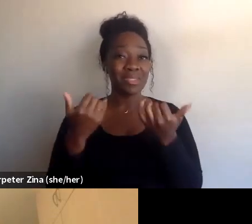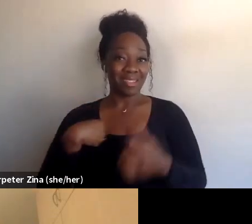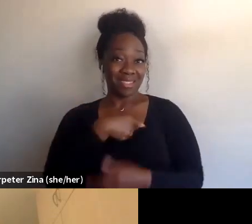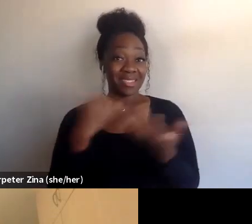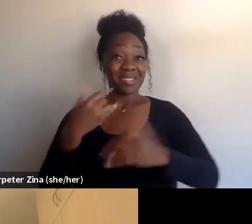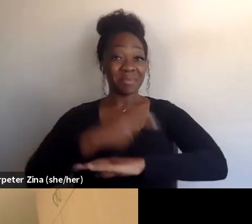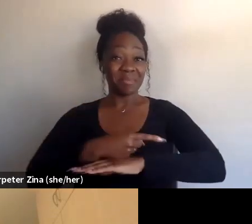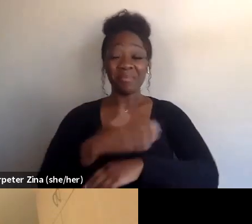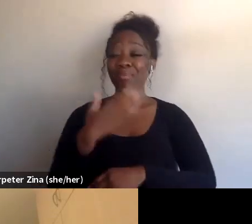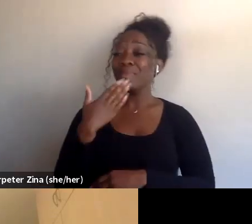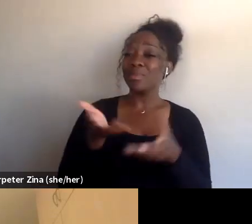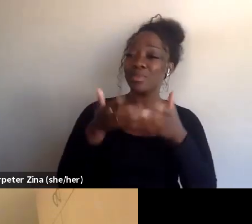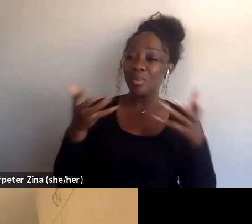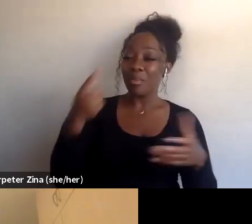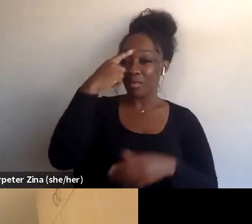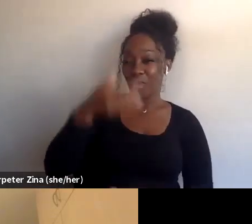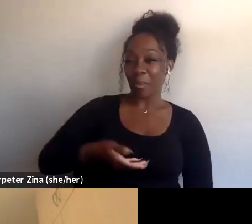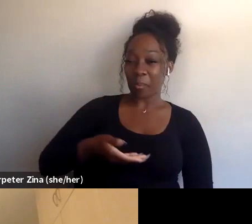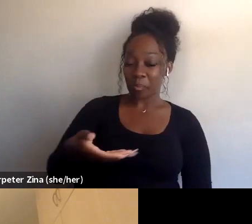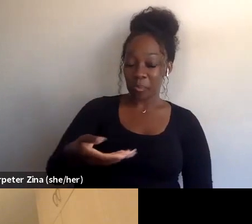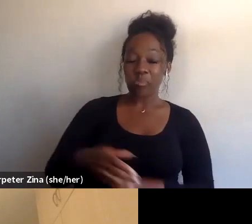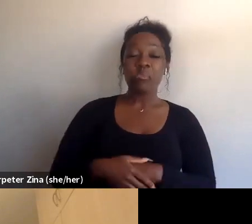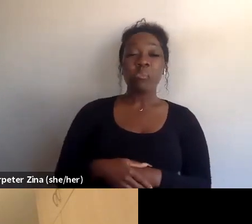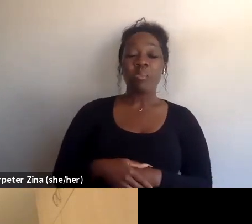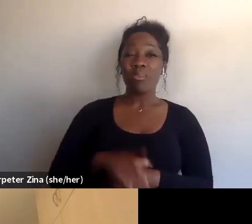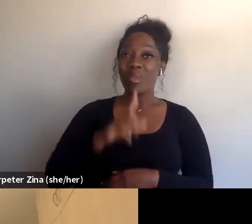Thank you so much for invitation. I mean, super excited.